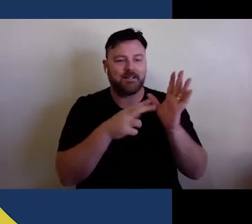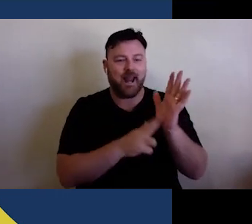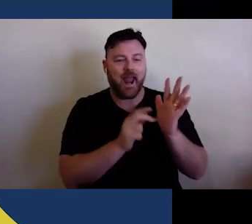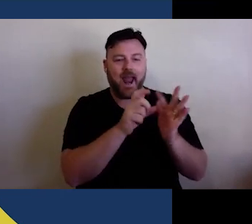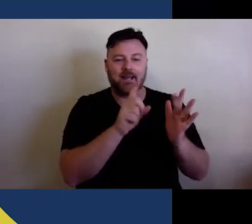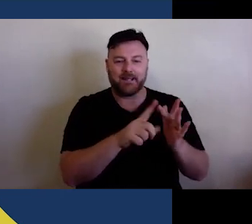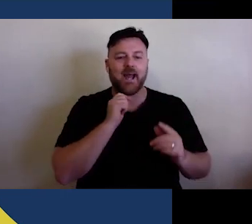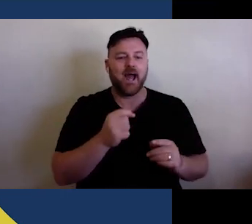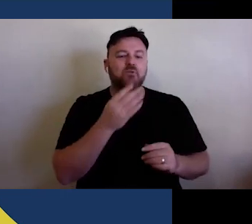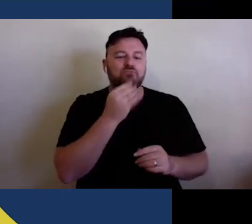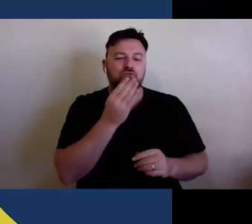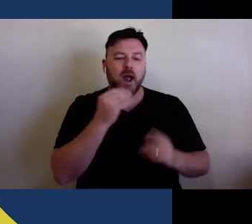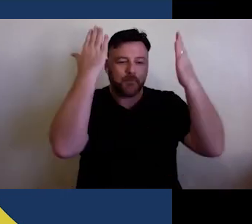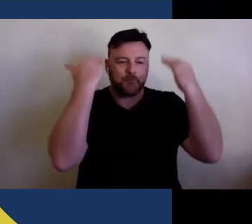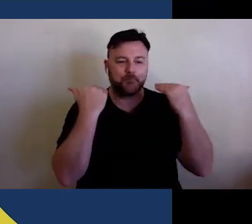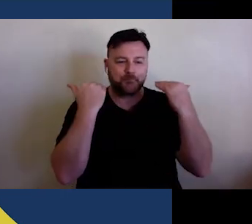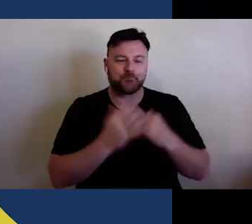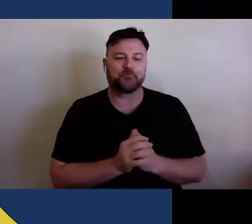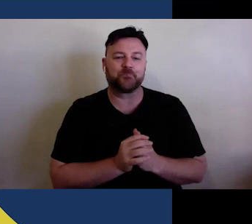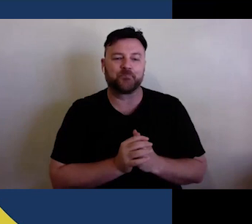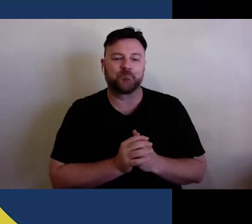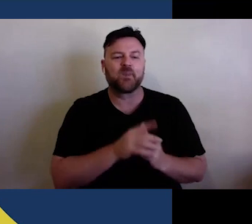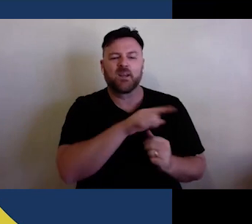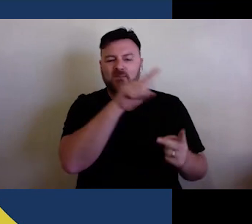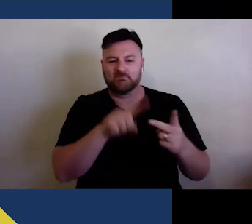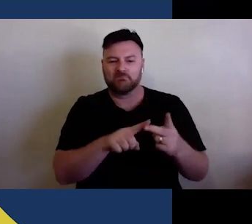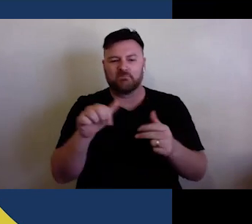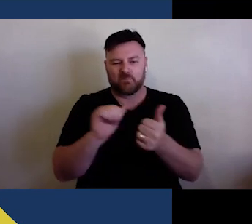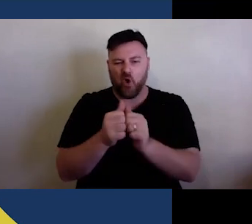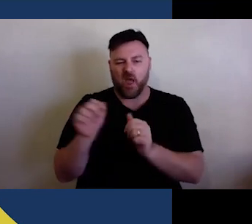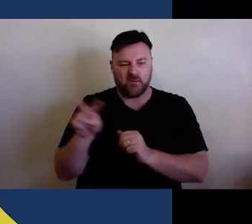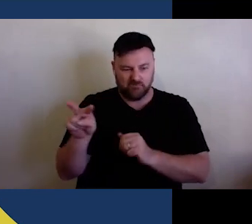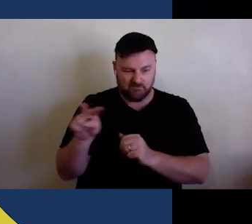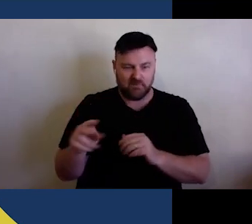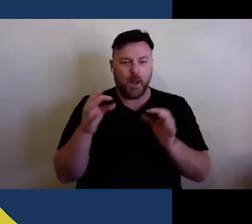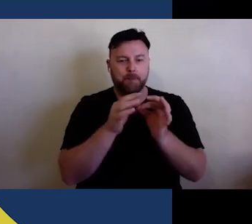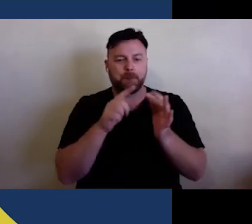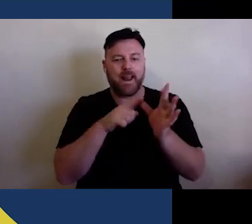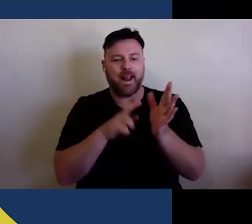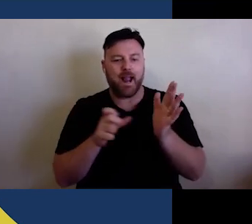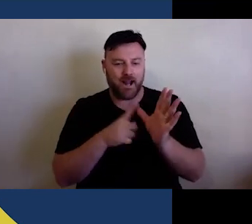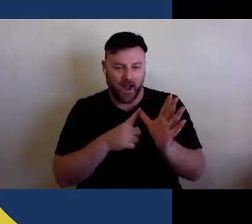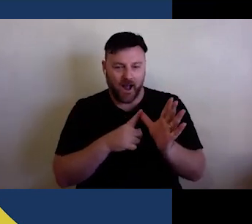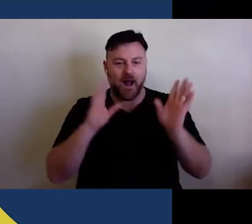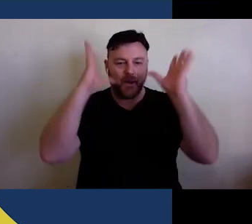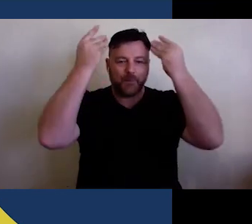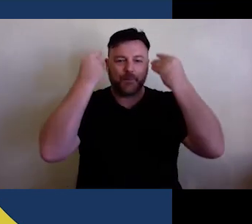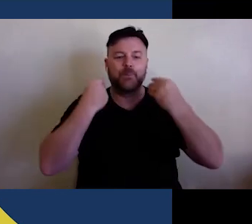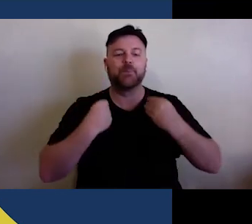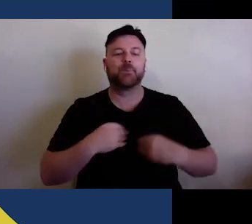another image of her colleague, Bianca, with woman with long, straight brown hair. Tandi Palmer Williams is the managing director at